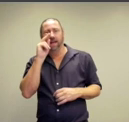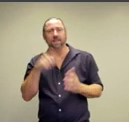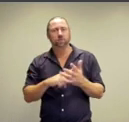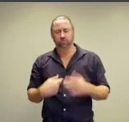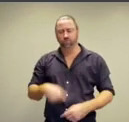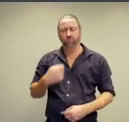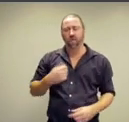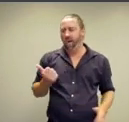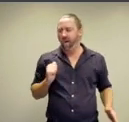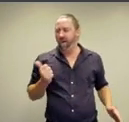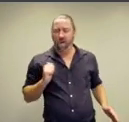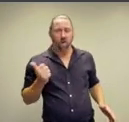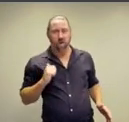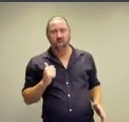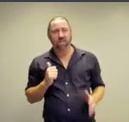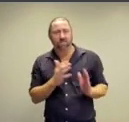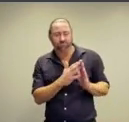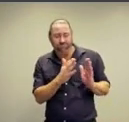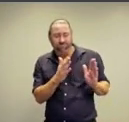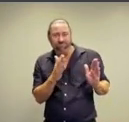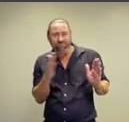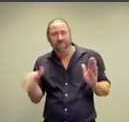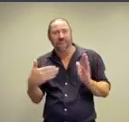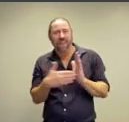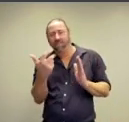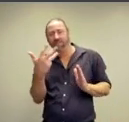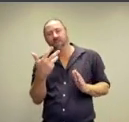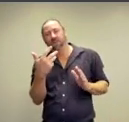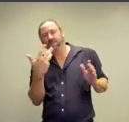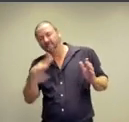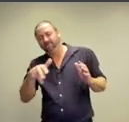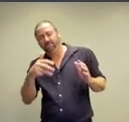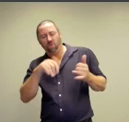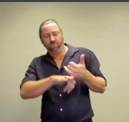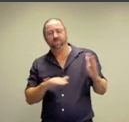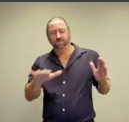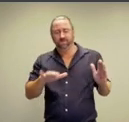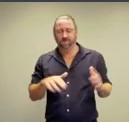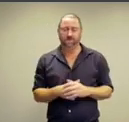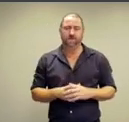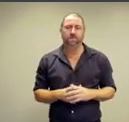half of the 20th century. So in that, in that line of thinking we're going to look at the subcultures